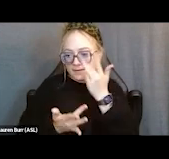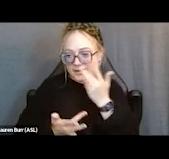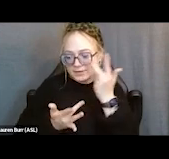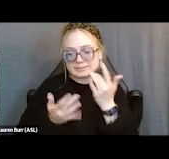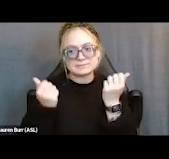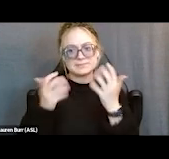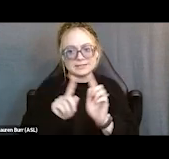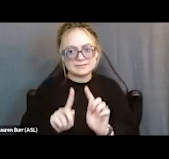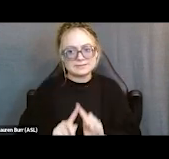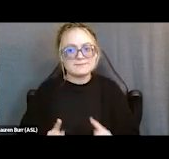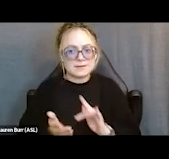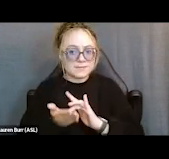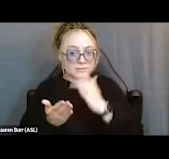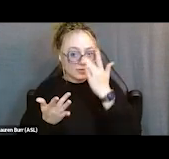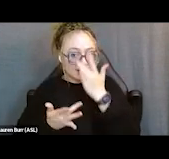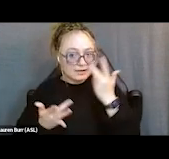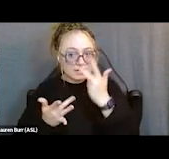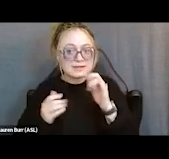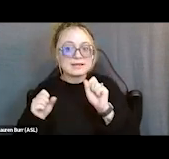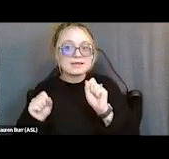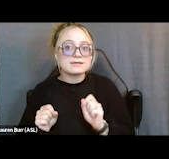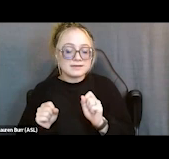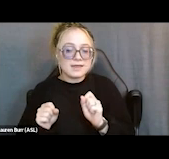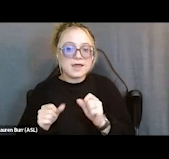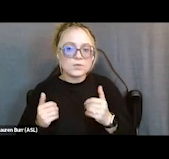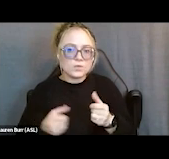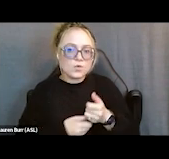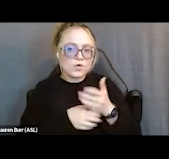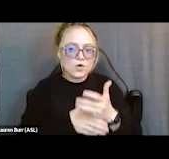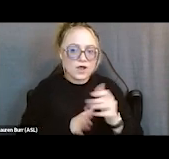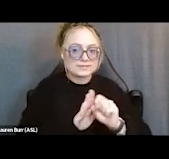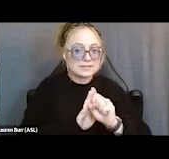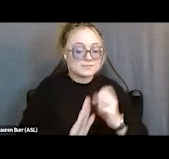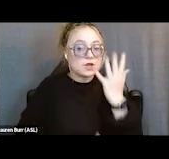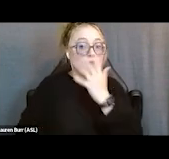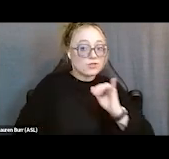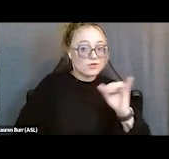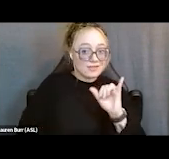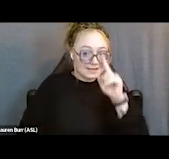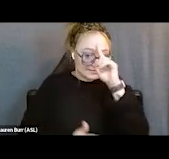that can create symptoms that look a lot like psychosis, and delirium is pretty similar, right?